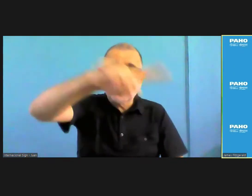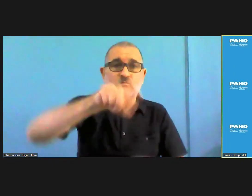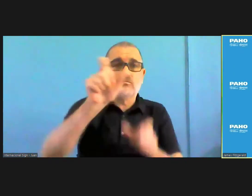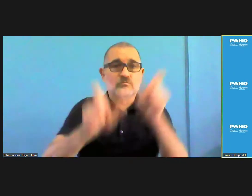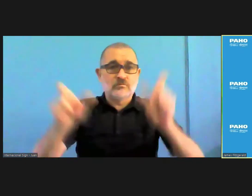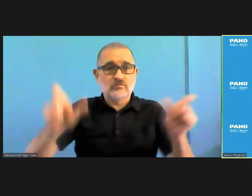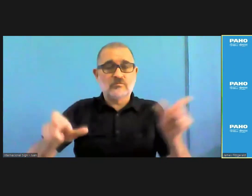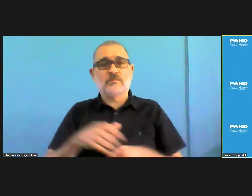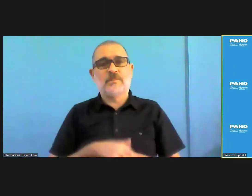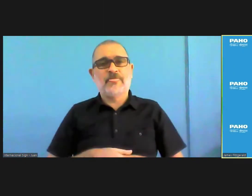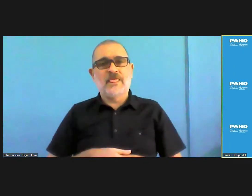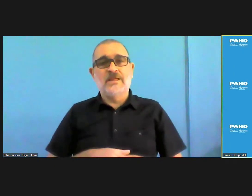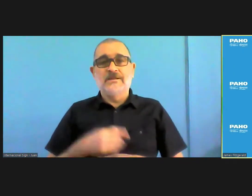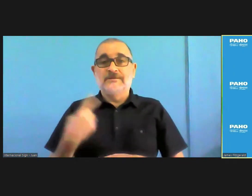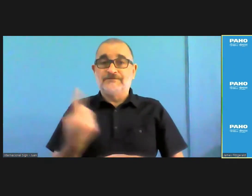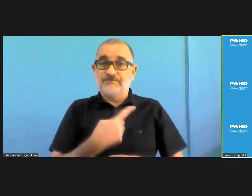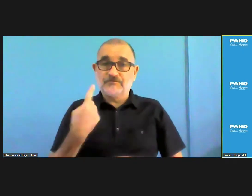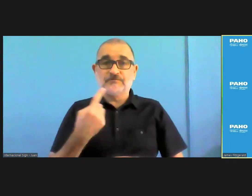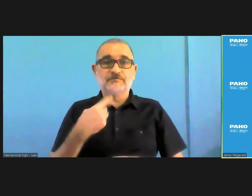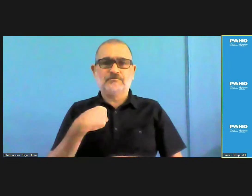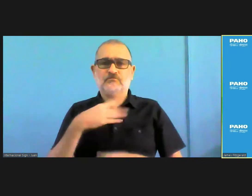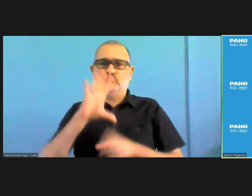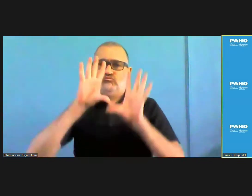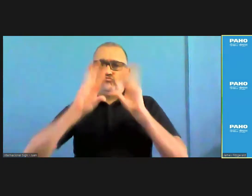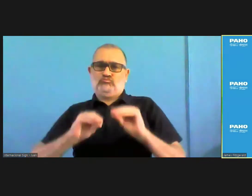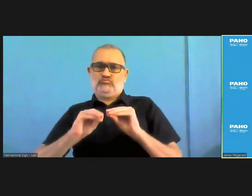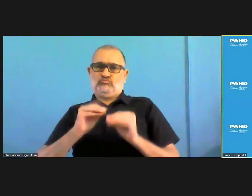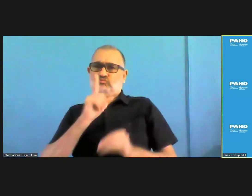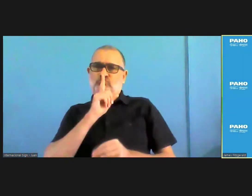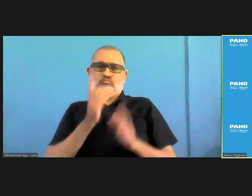Very good. Good morning, Silvana. Thank you.